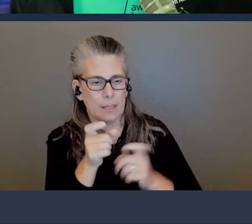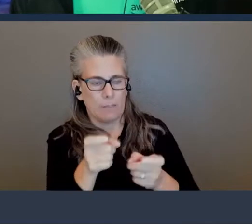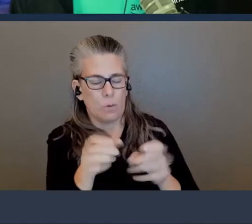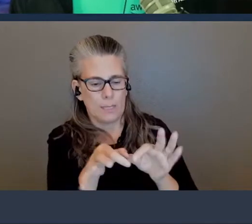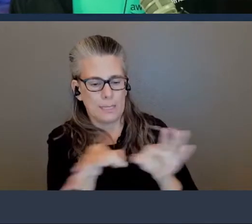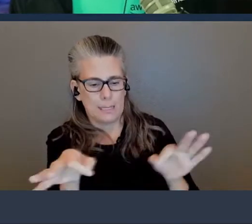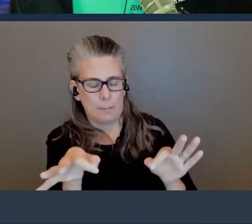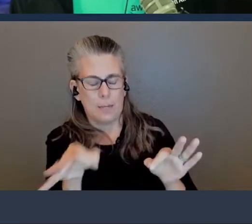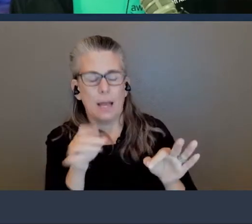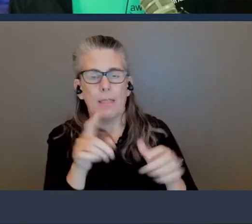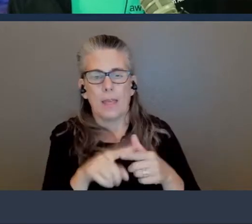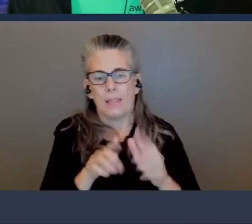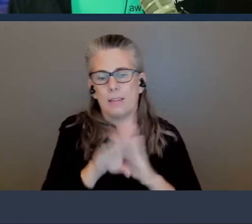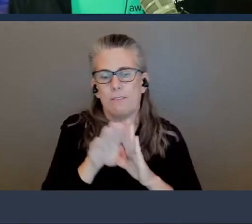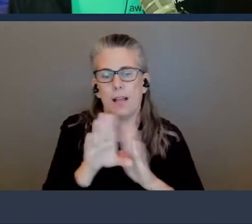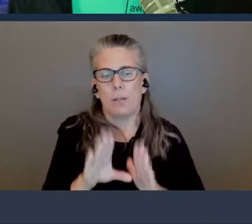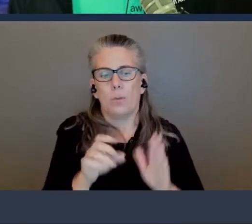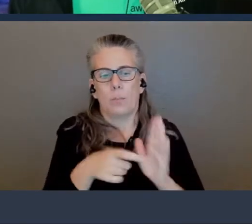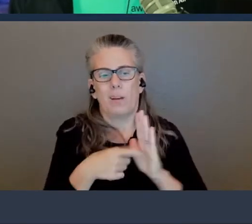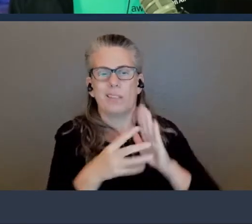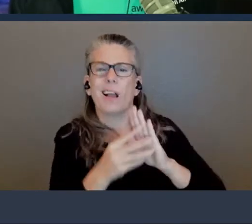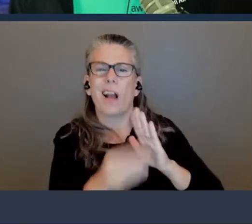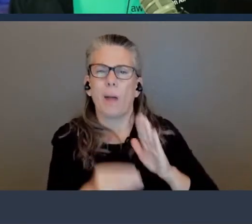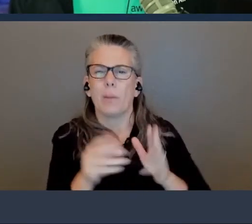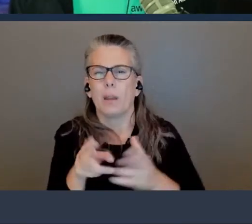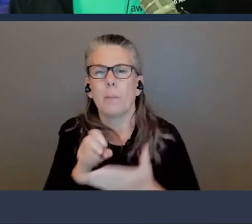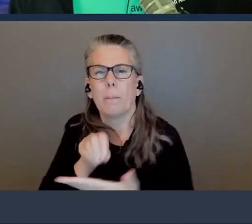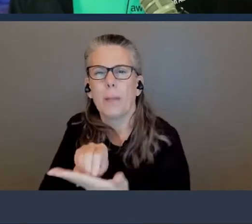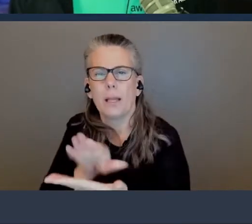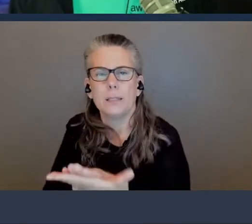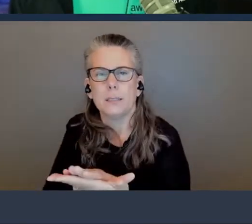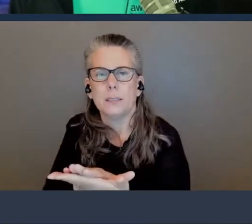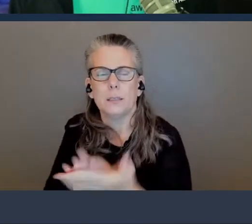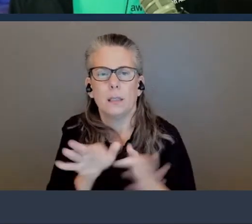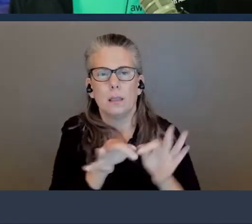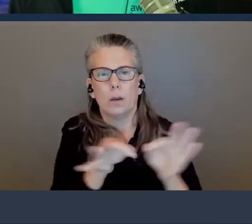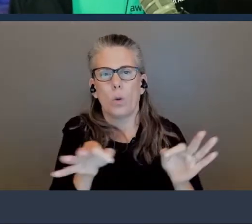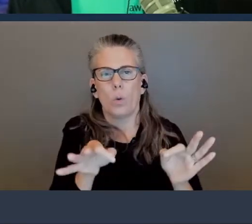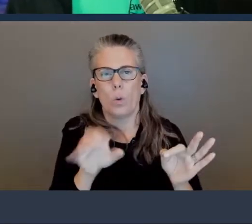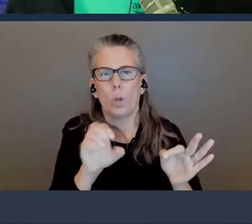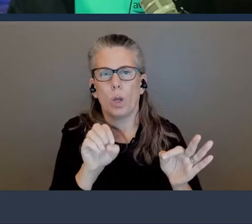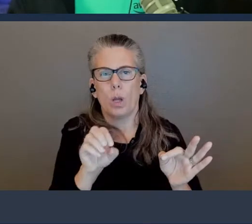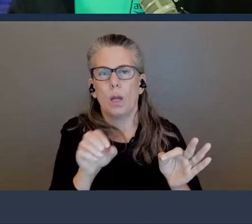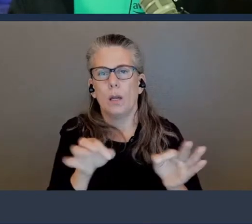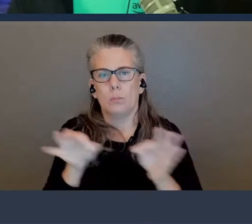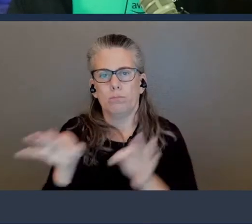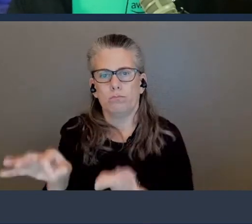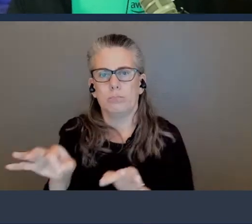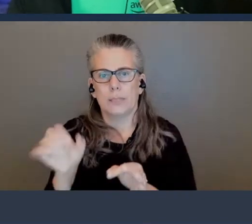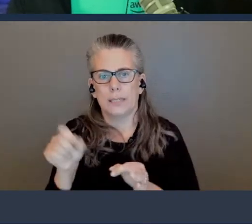and paste that and- Yeah. Open the- make it commit to their full request. Yeah. I mean, I wouldn't want CodeGuru